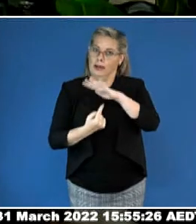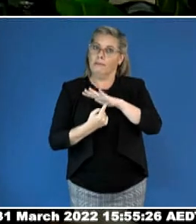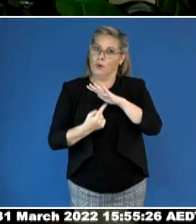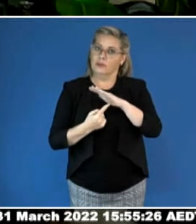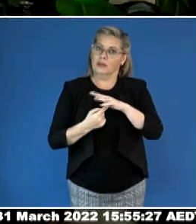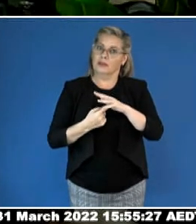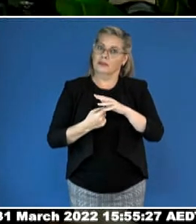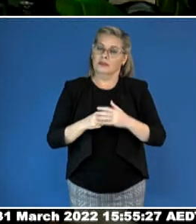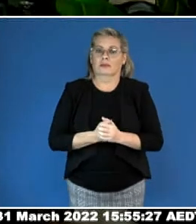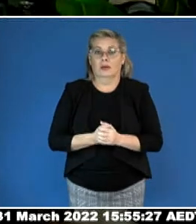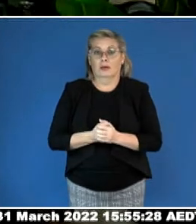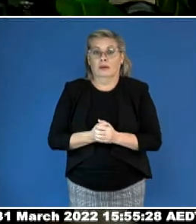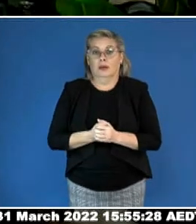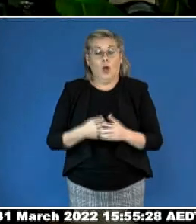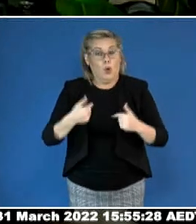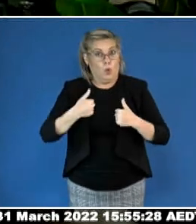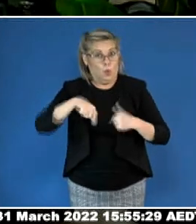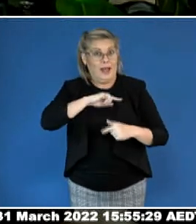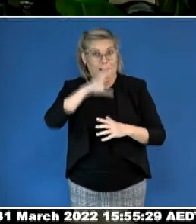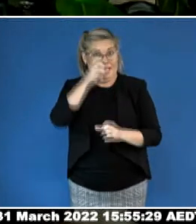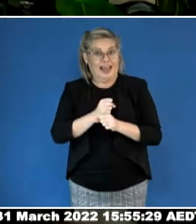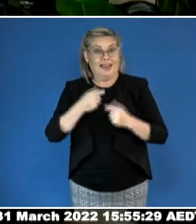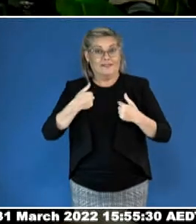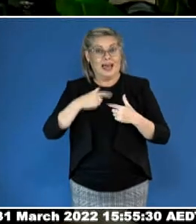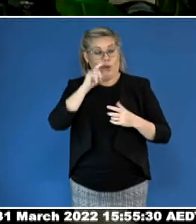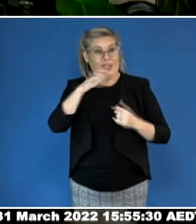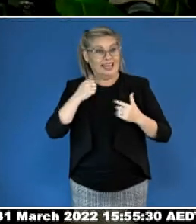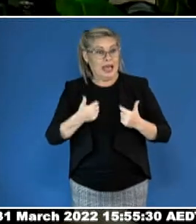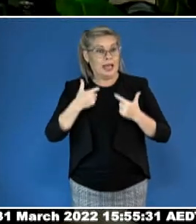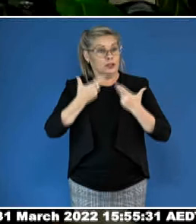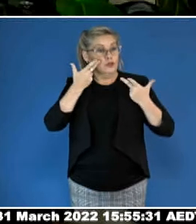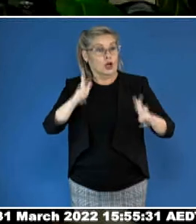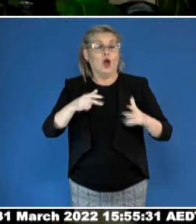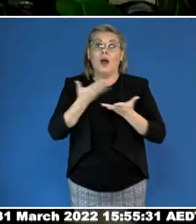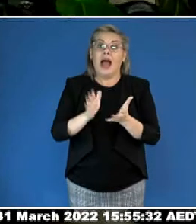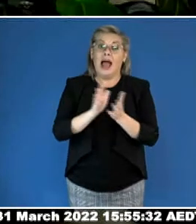We believe it's a shining example of a user-led organisation stepping up when the